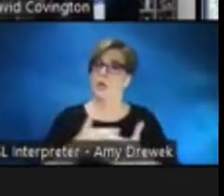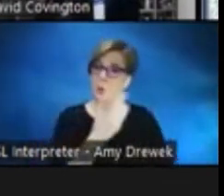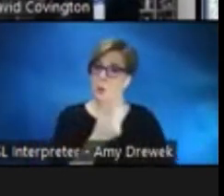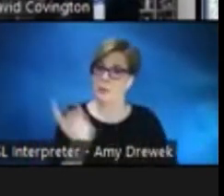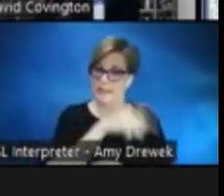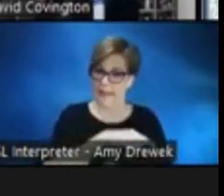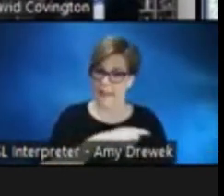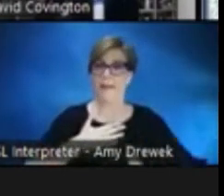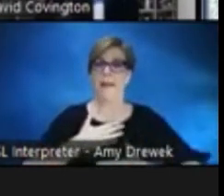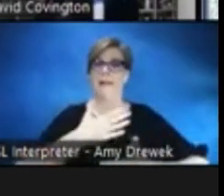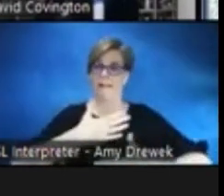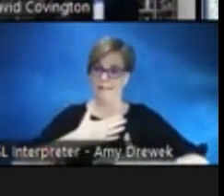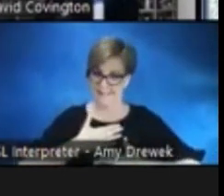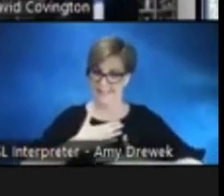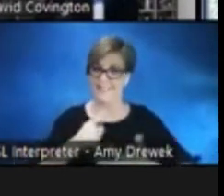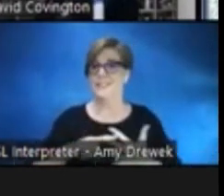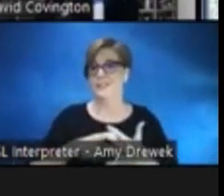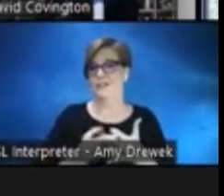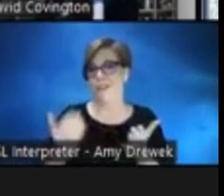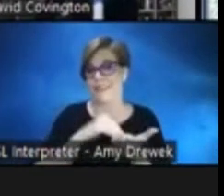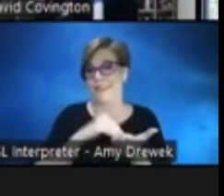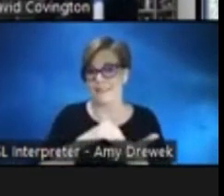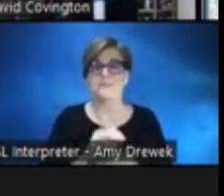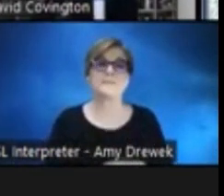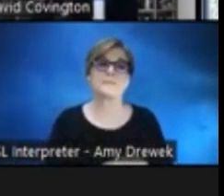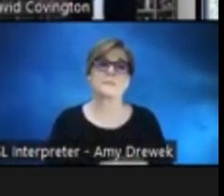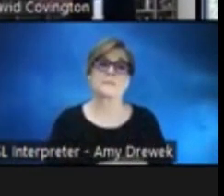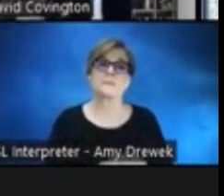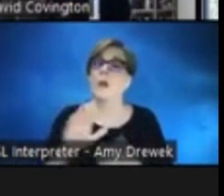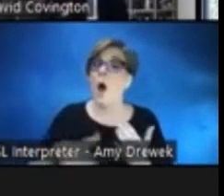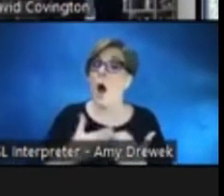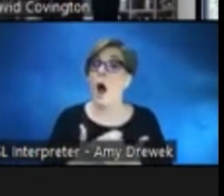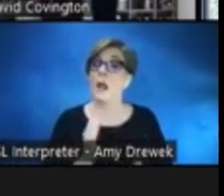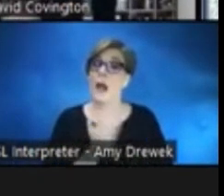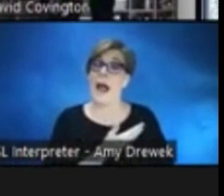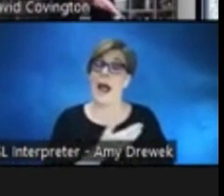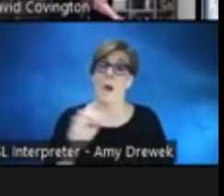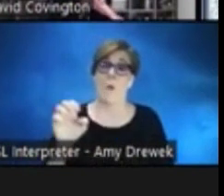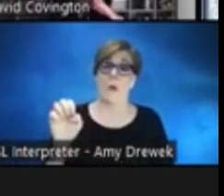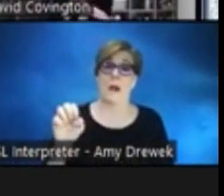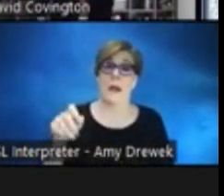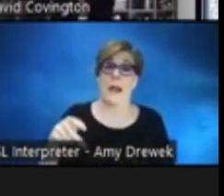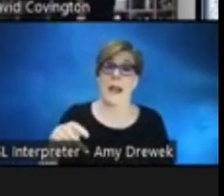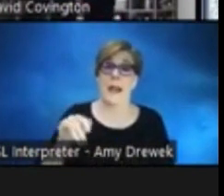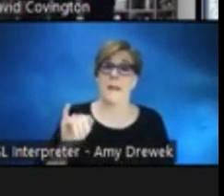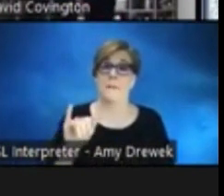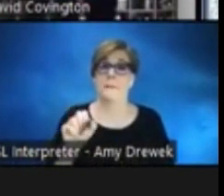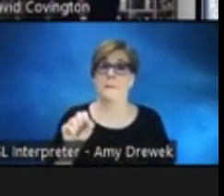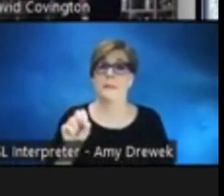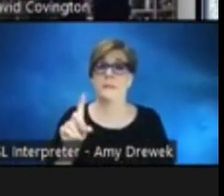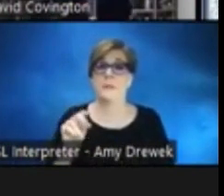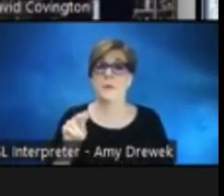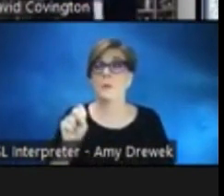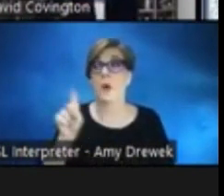ALL OF THE EPISODES ARE ON BOTH THE WEBSITE AND ON THE YOUTUBE CHANNEL.